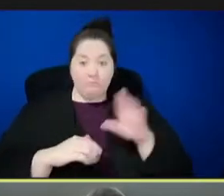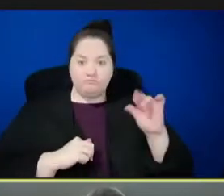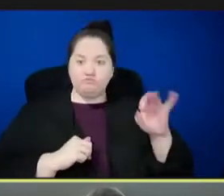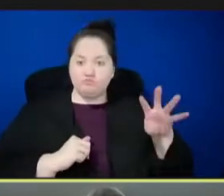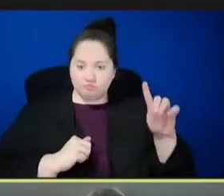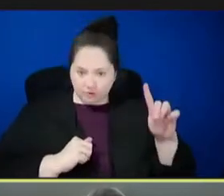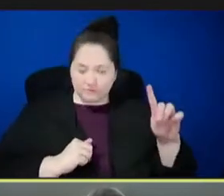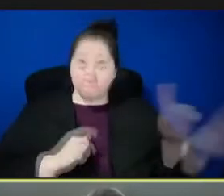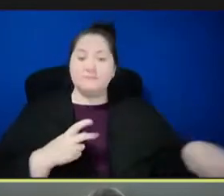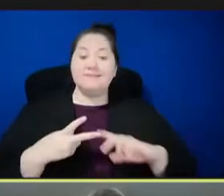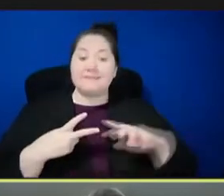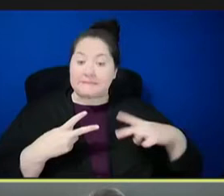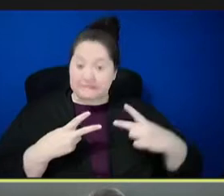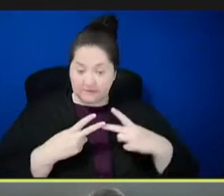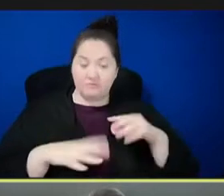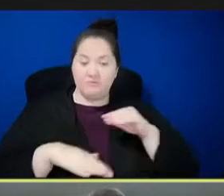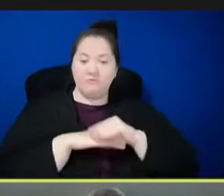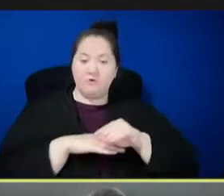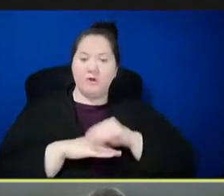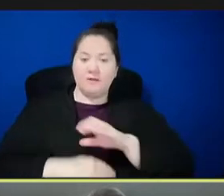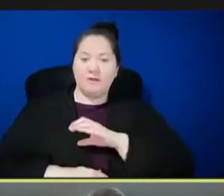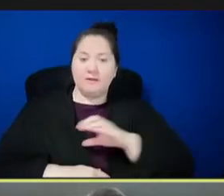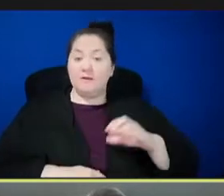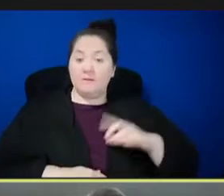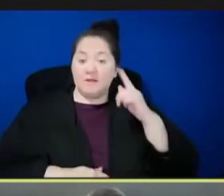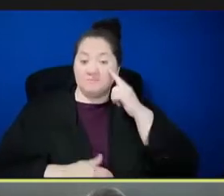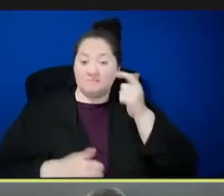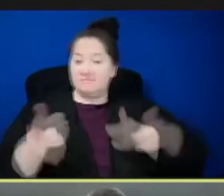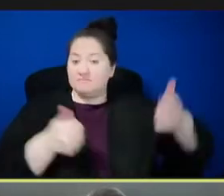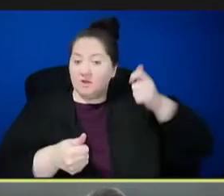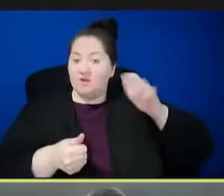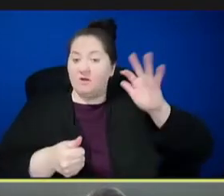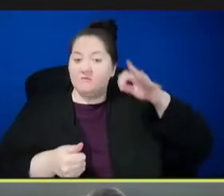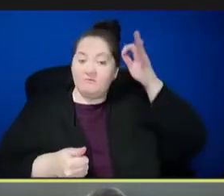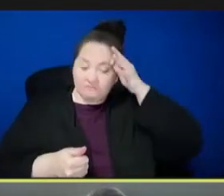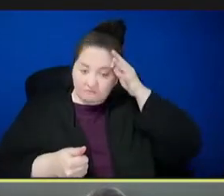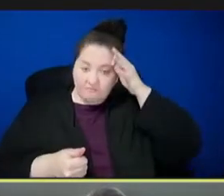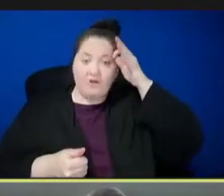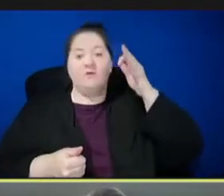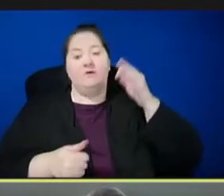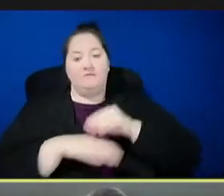this advisory committee is governed by the Federal Advisory Committee Act, or FACA for short. FACA